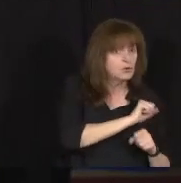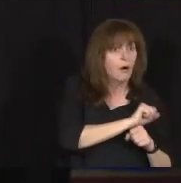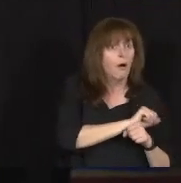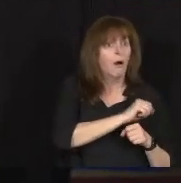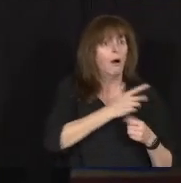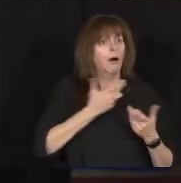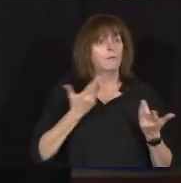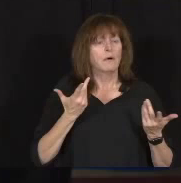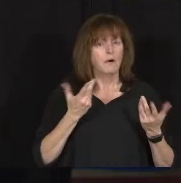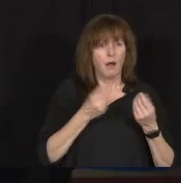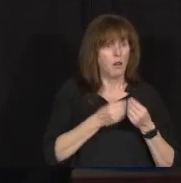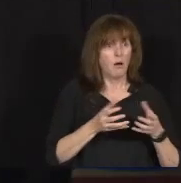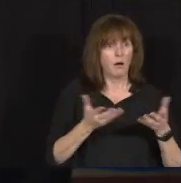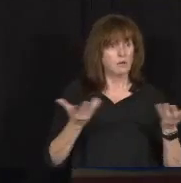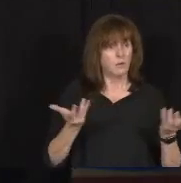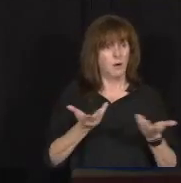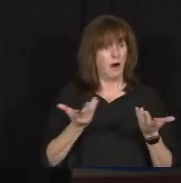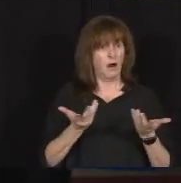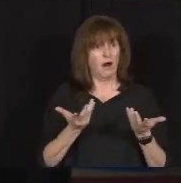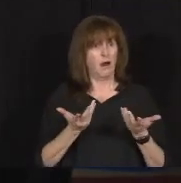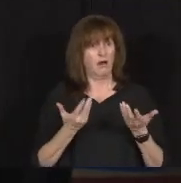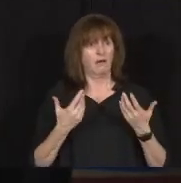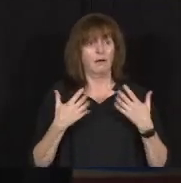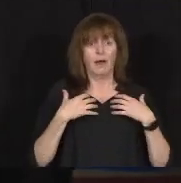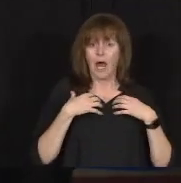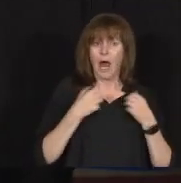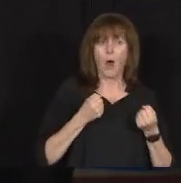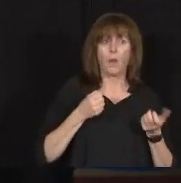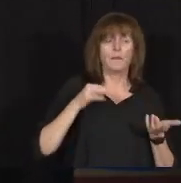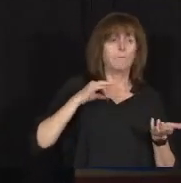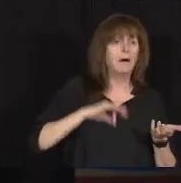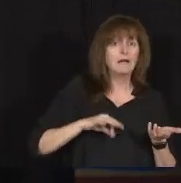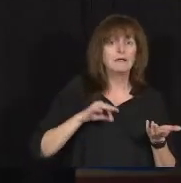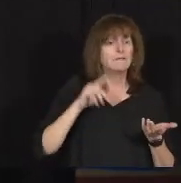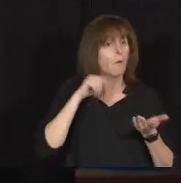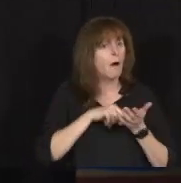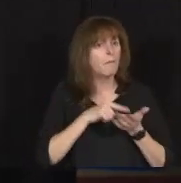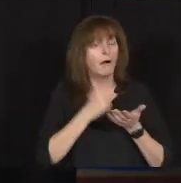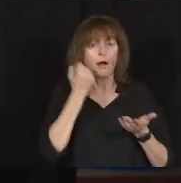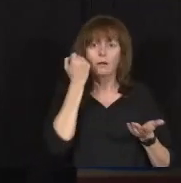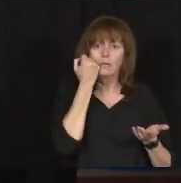V p rovide some income some